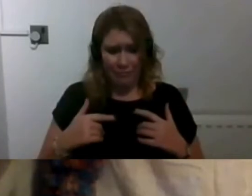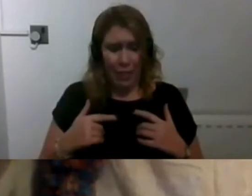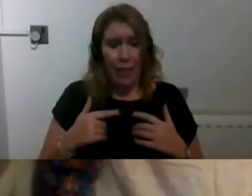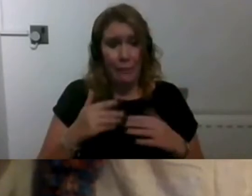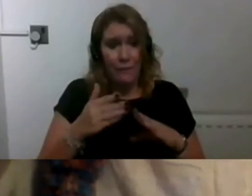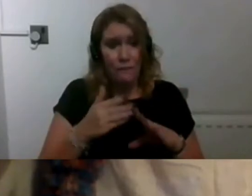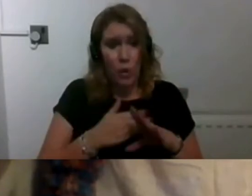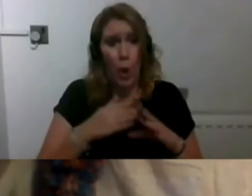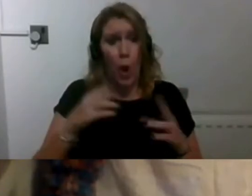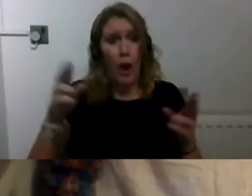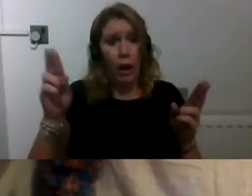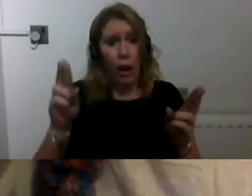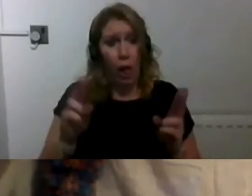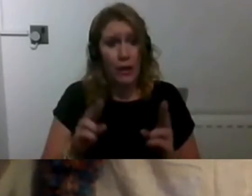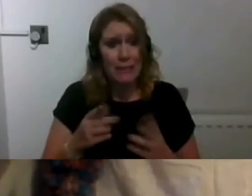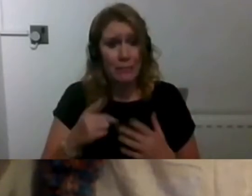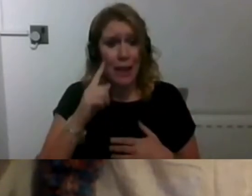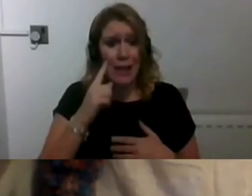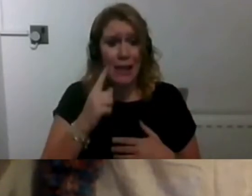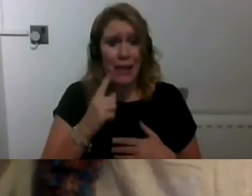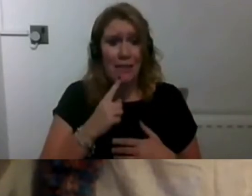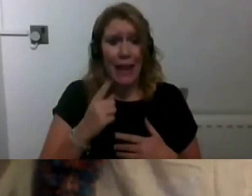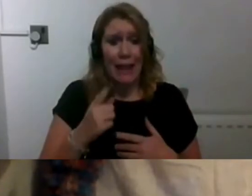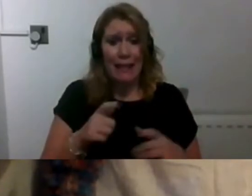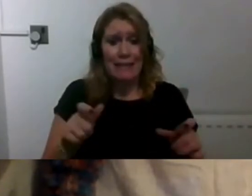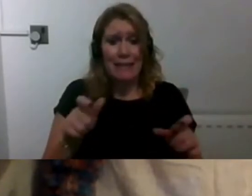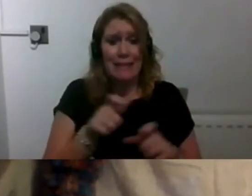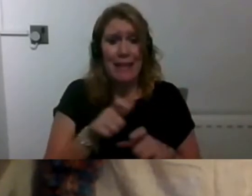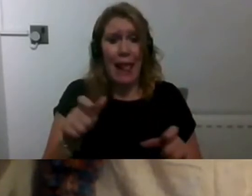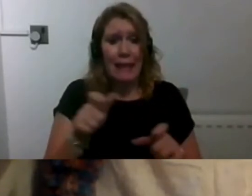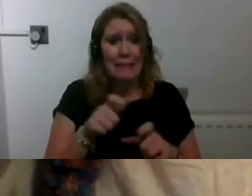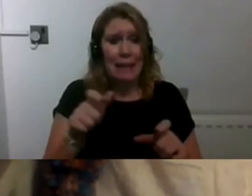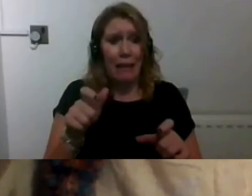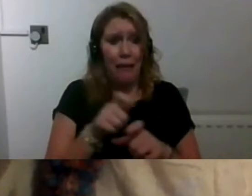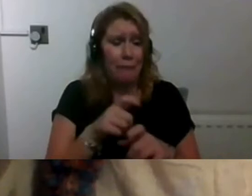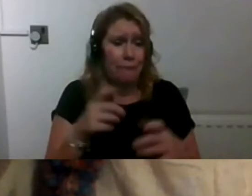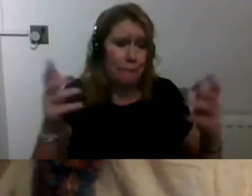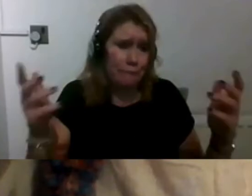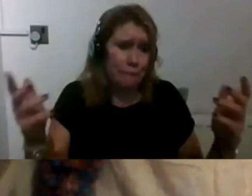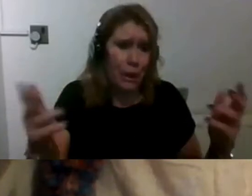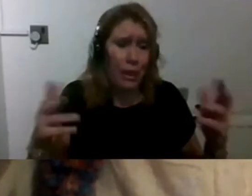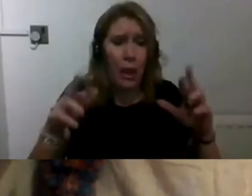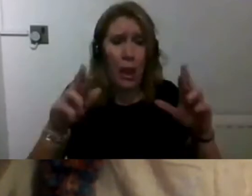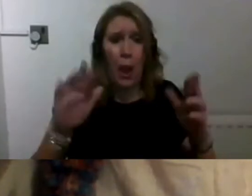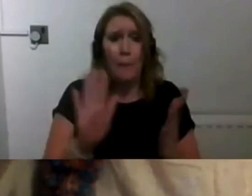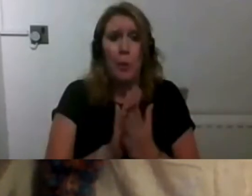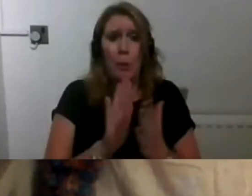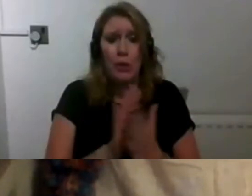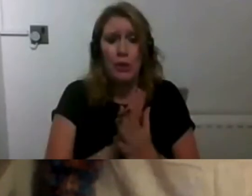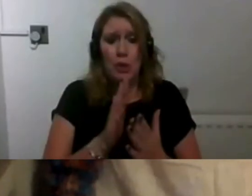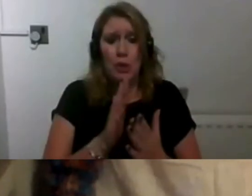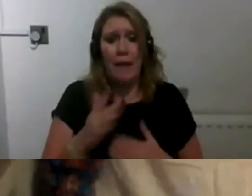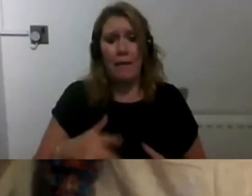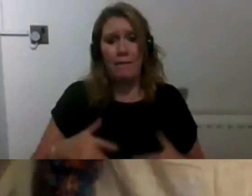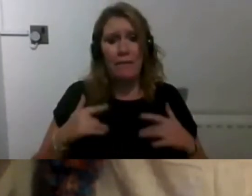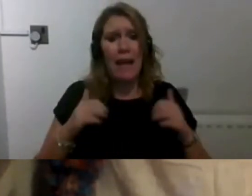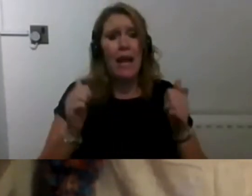Thank you I hope you enjoyed that, I thought it might be something appropriate for tonight.